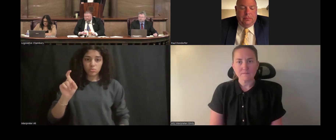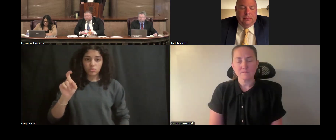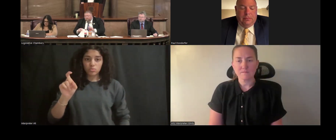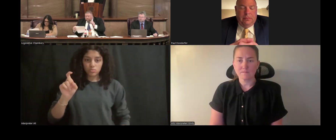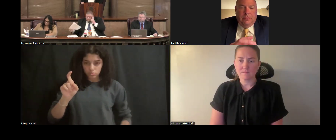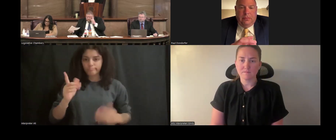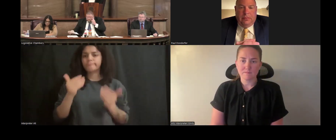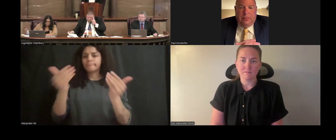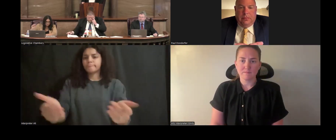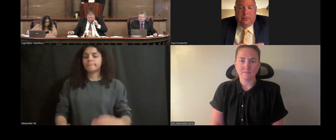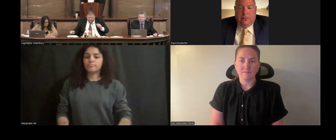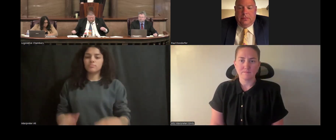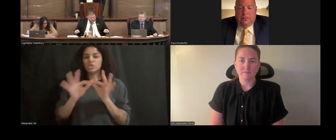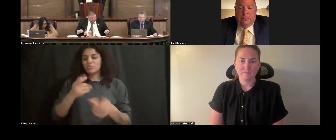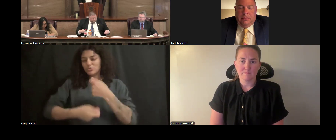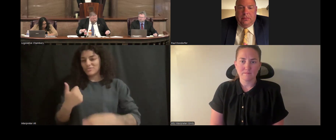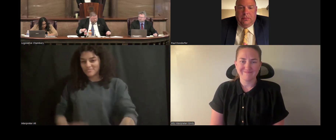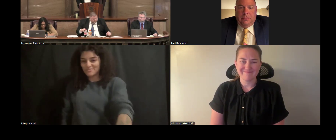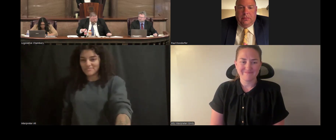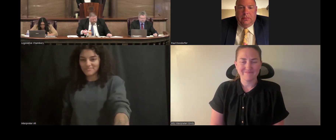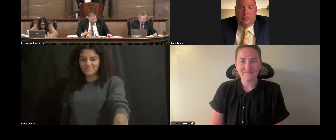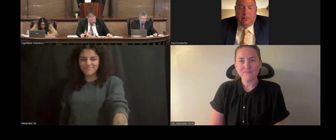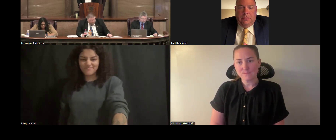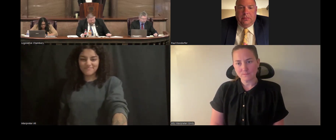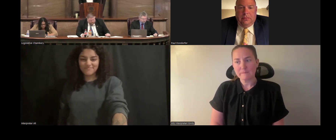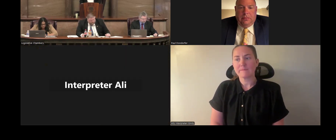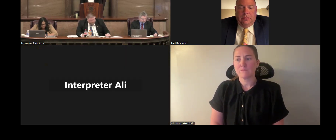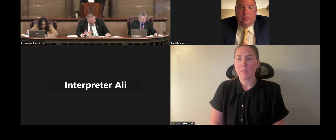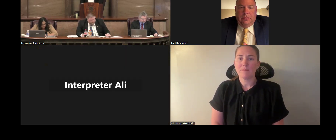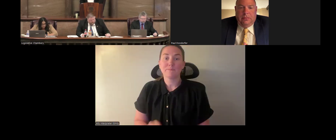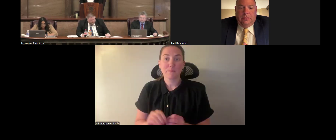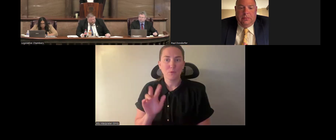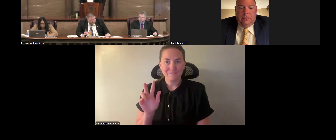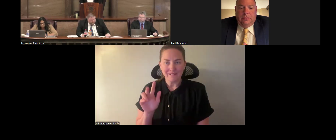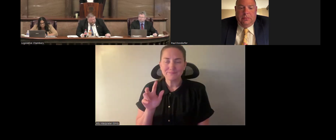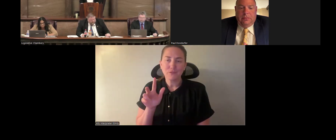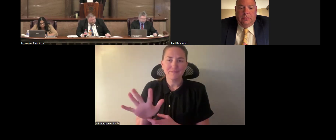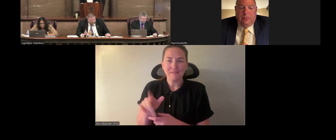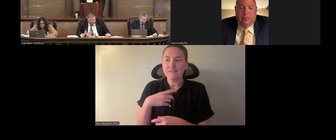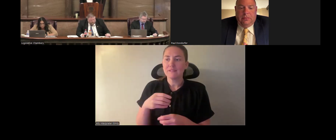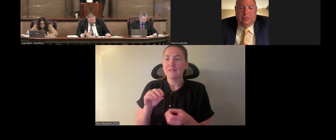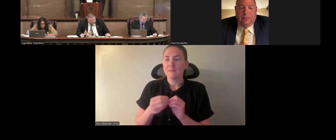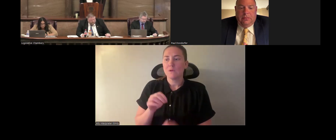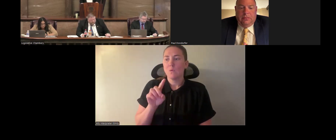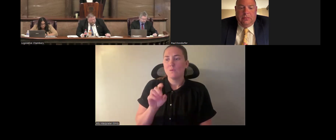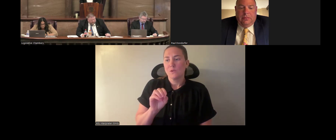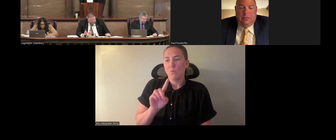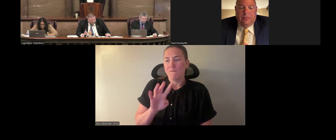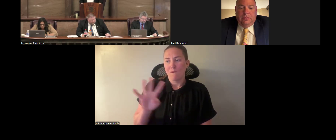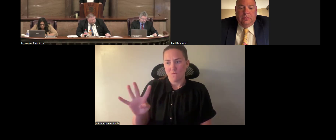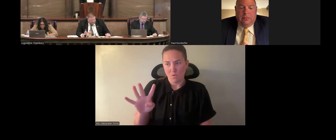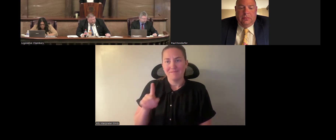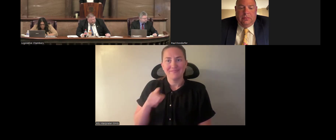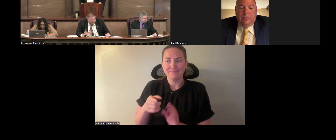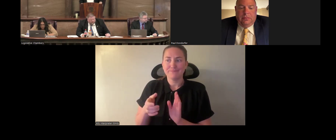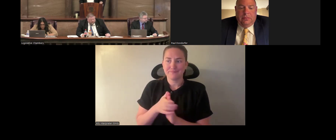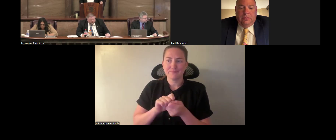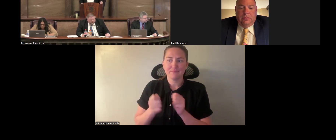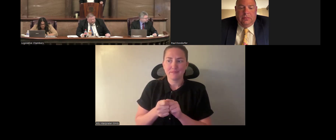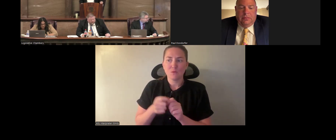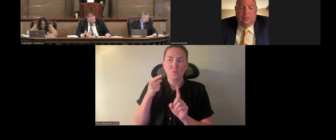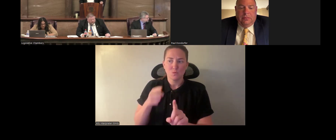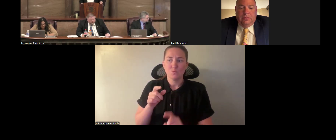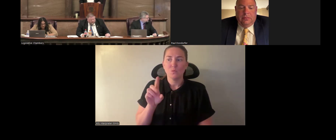carries Next item Item number 35 referral 25-0144 amending resolution 270 of 2019 as